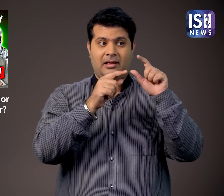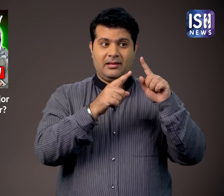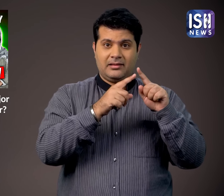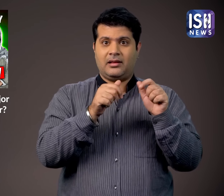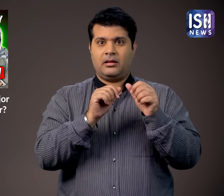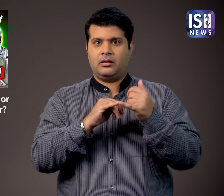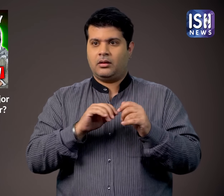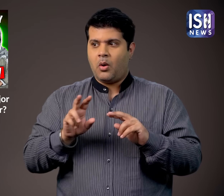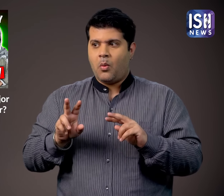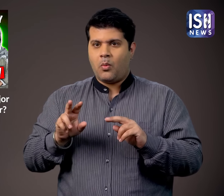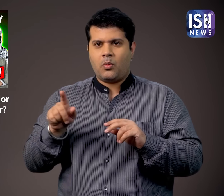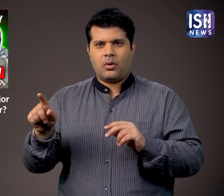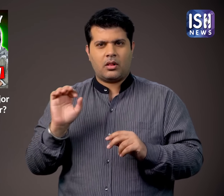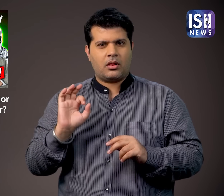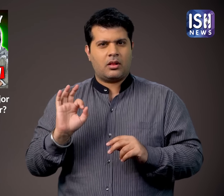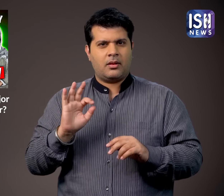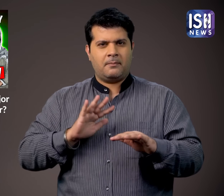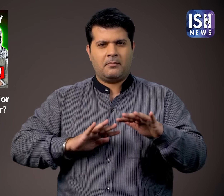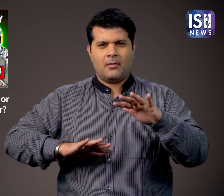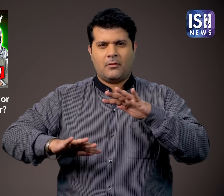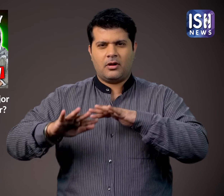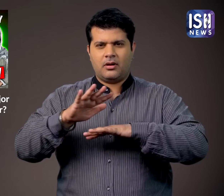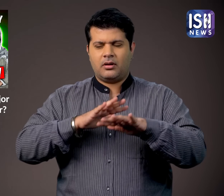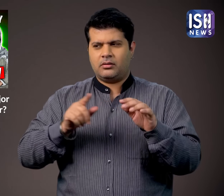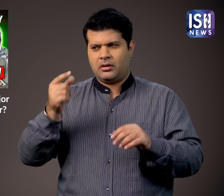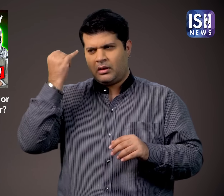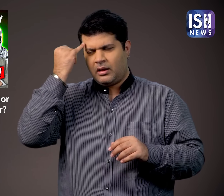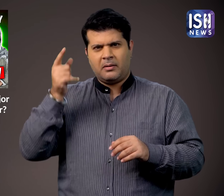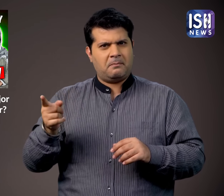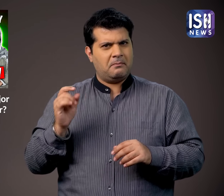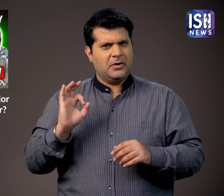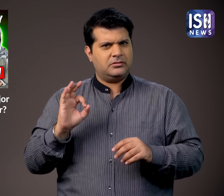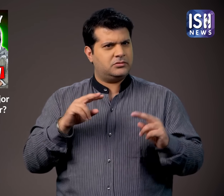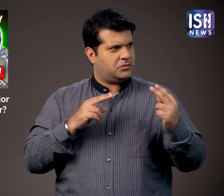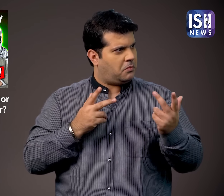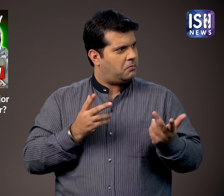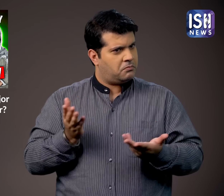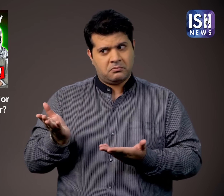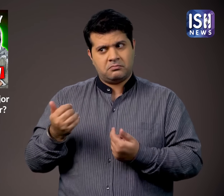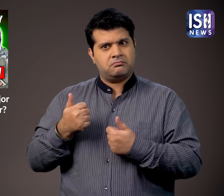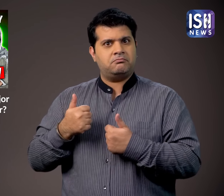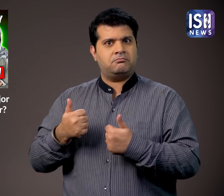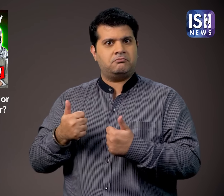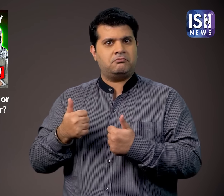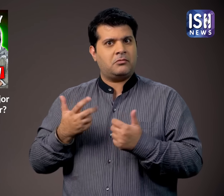Torara and Sabzar liked Iftikhar's plan and agreed to implement.